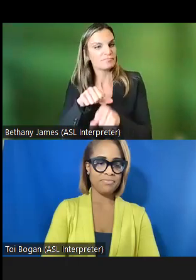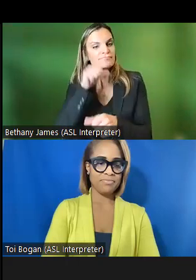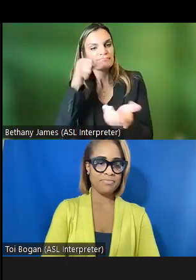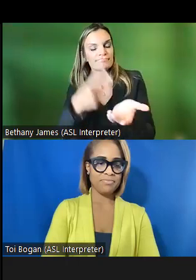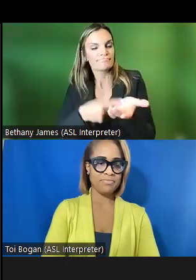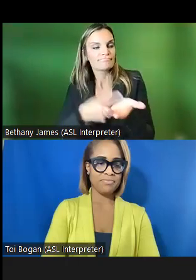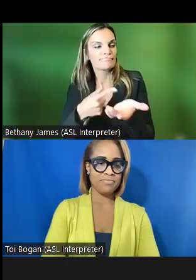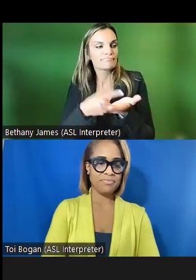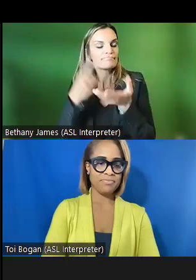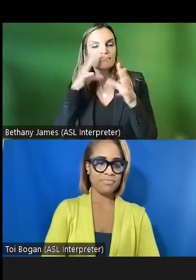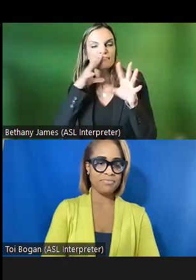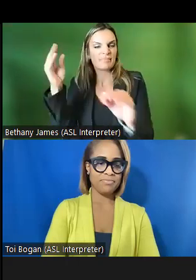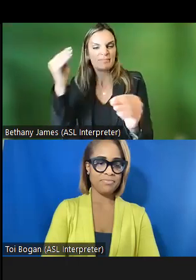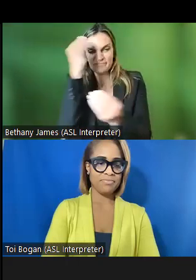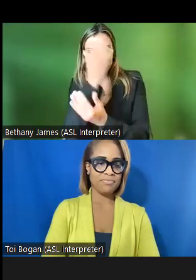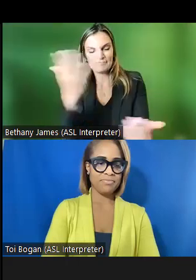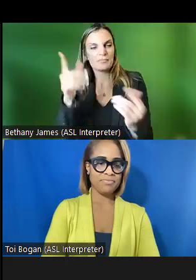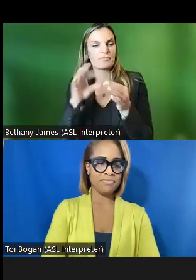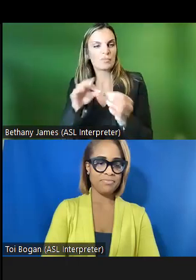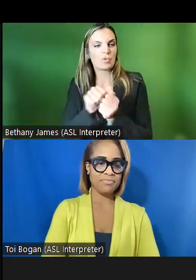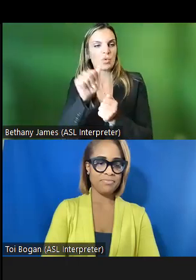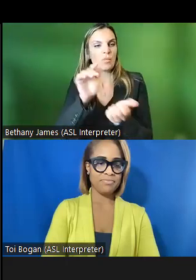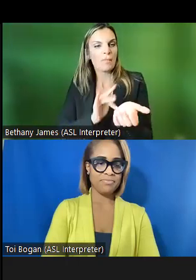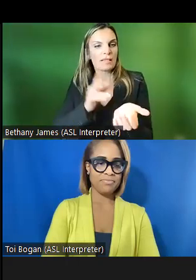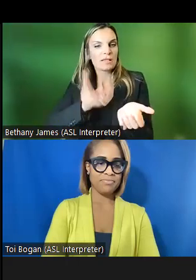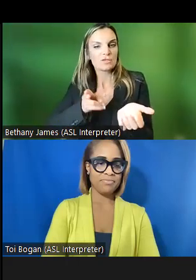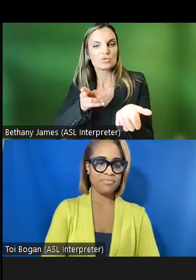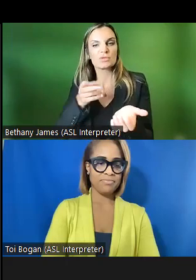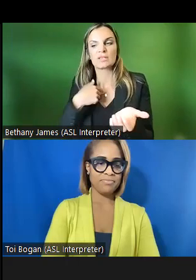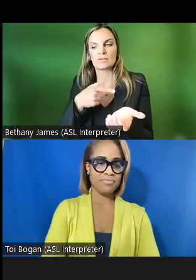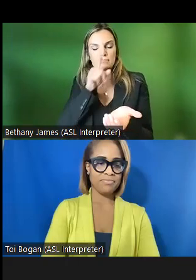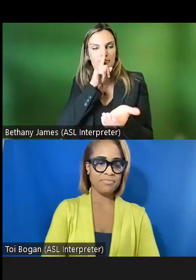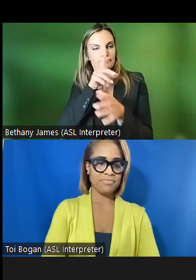your medical history or request with other people, and it's basically on a need to know basis.